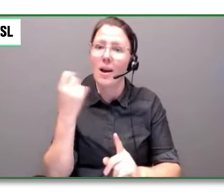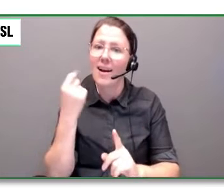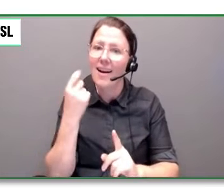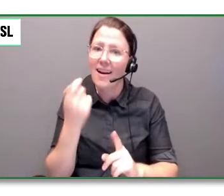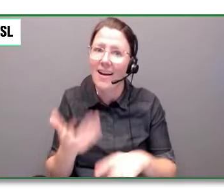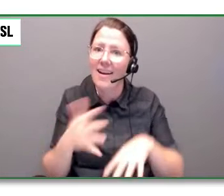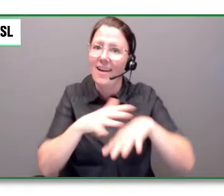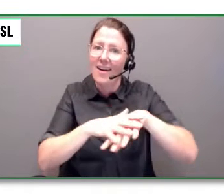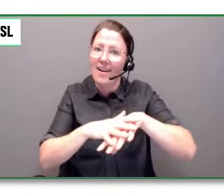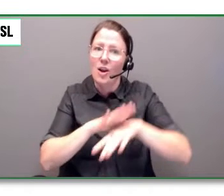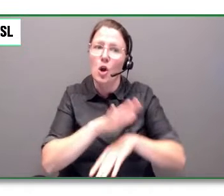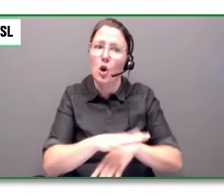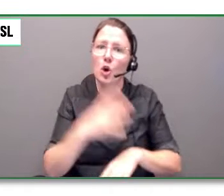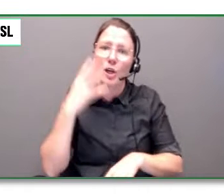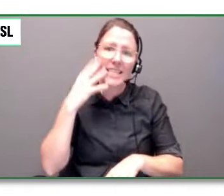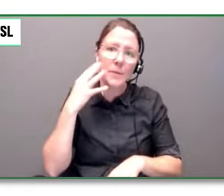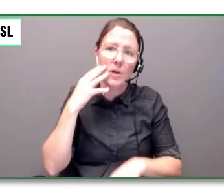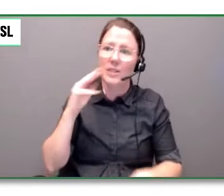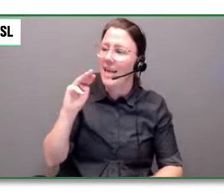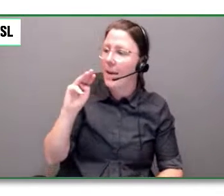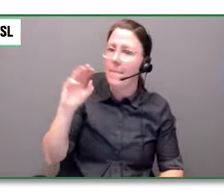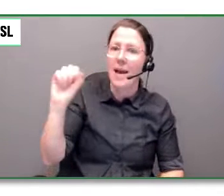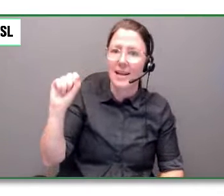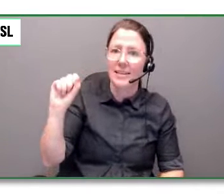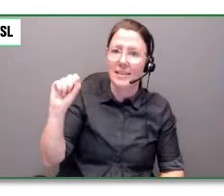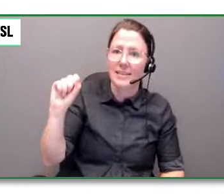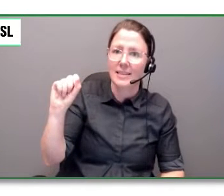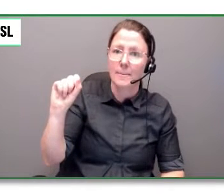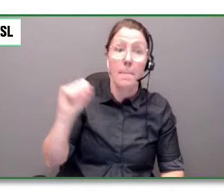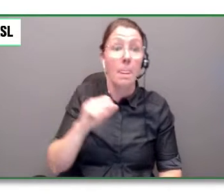taps into the larger social debate about the value of accessible